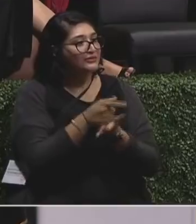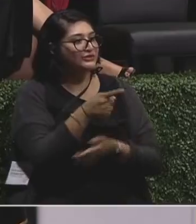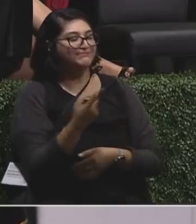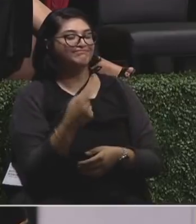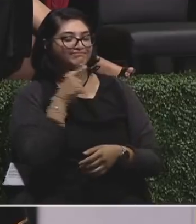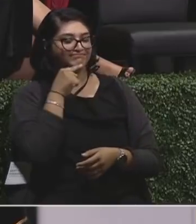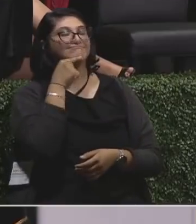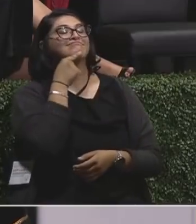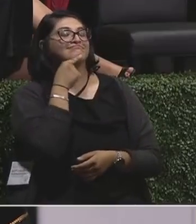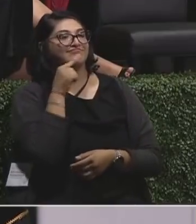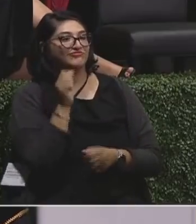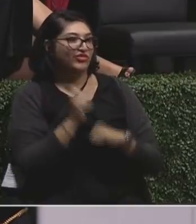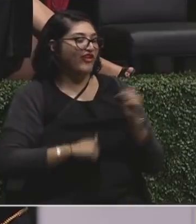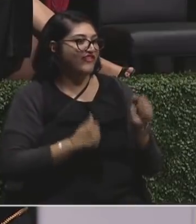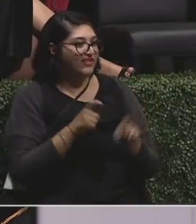THOSE WHO YOU LOVE INSPIRED AND MOTIVATED YOU.